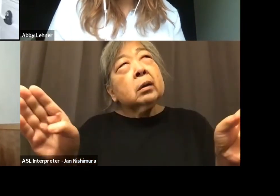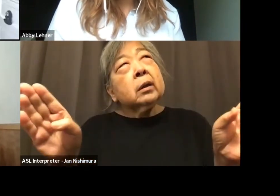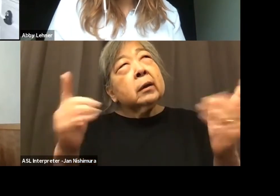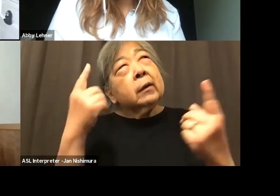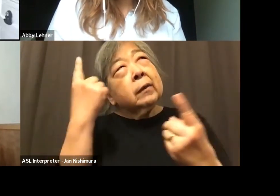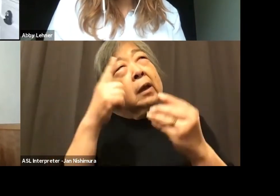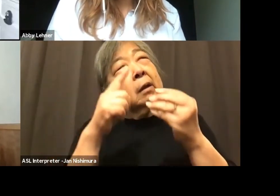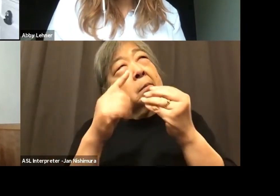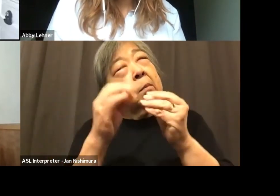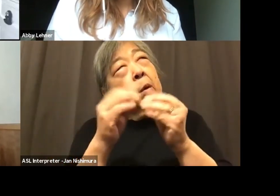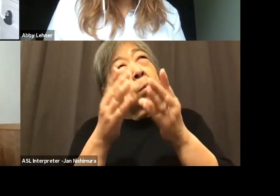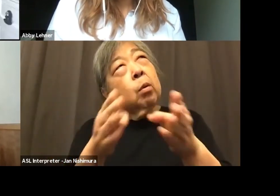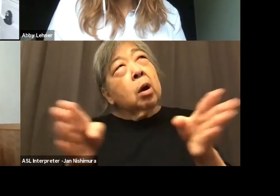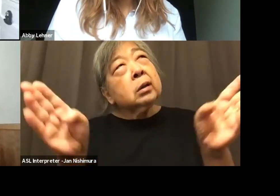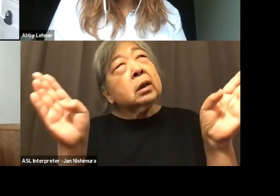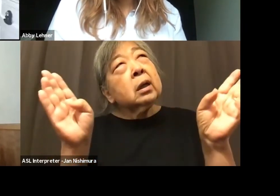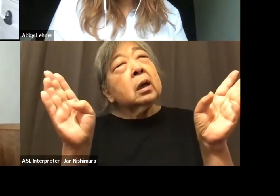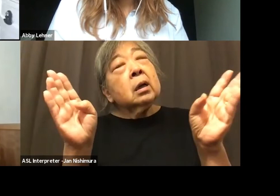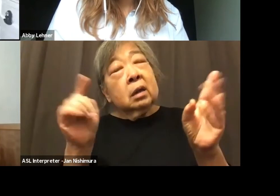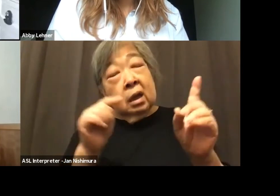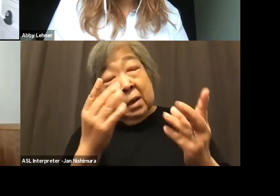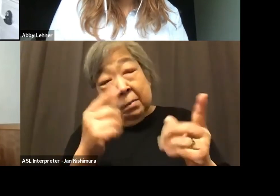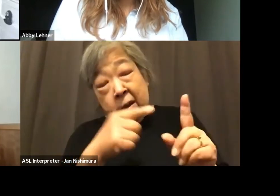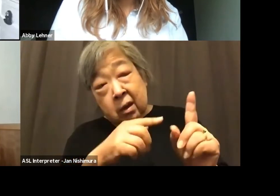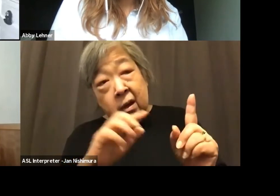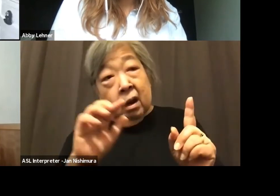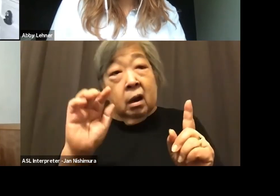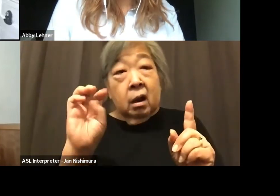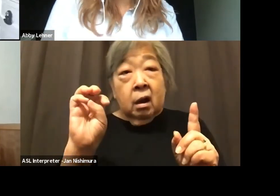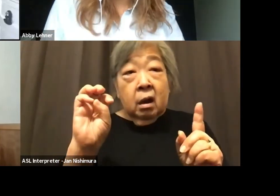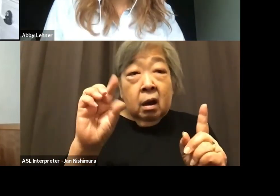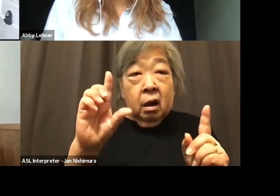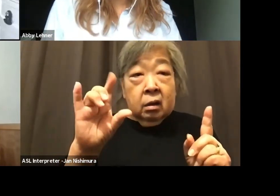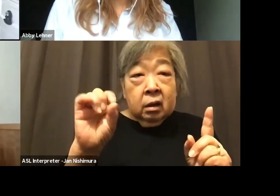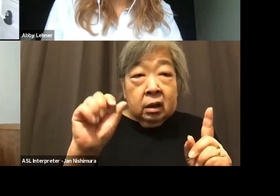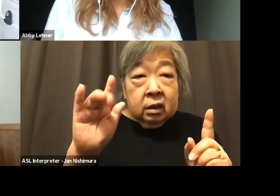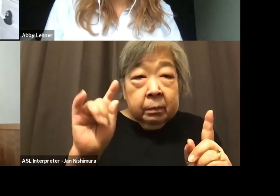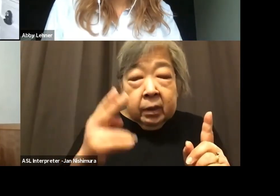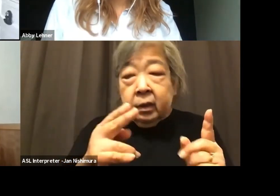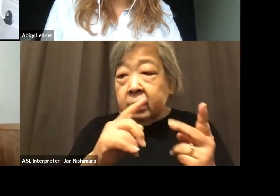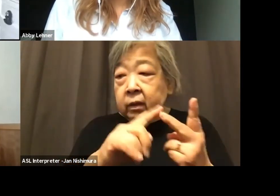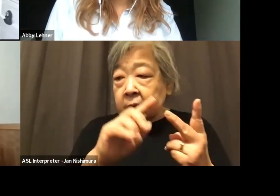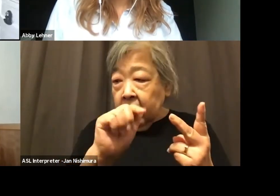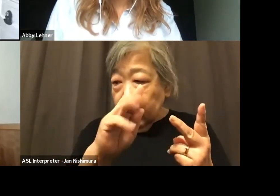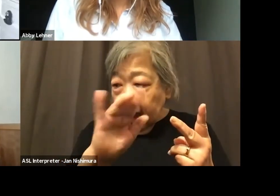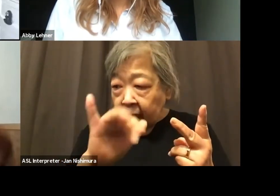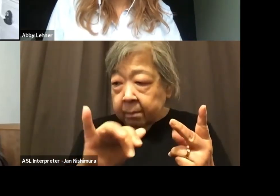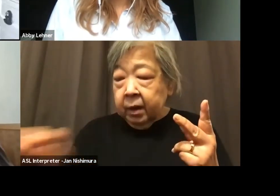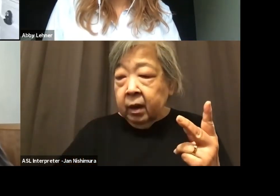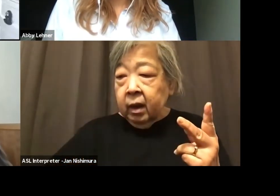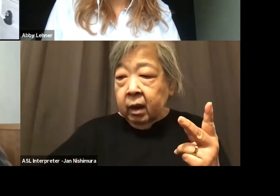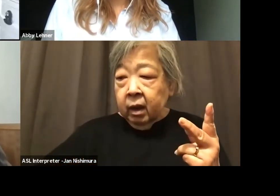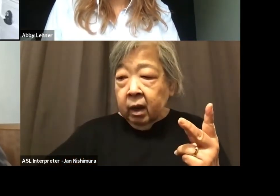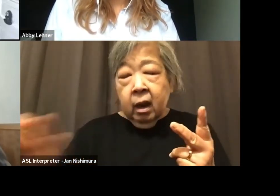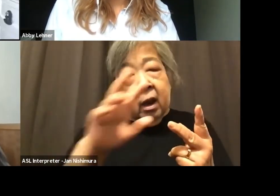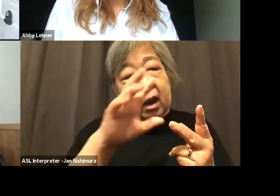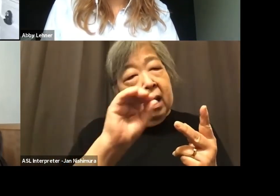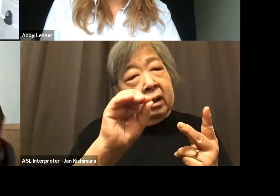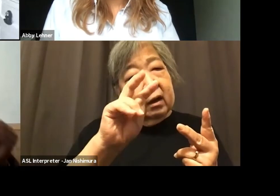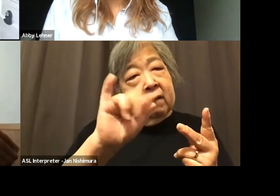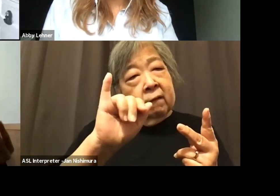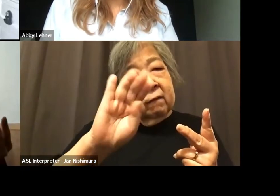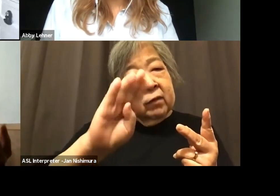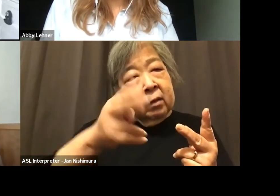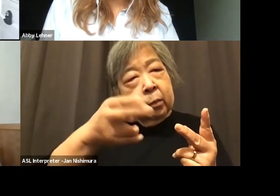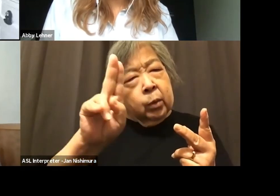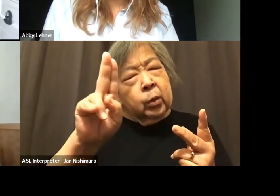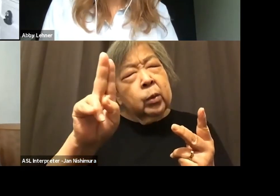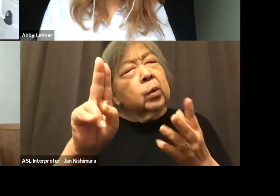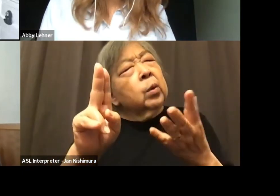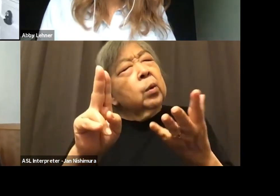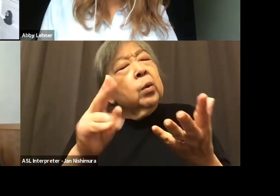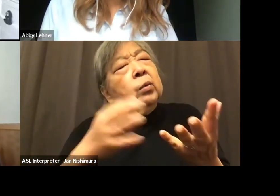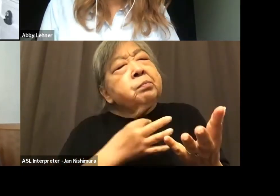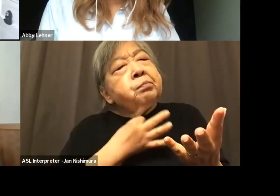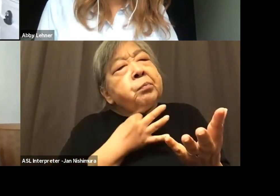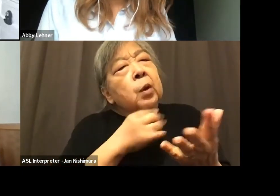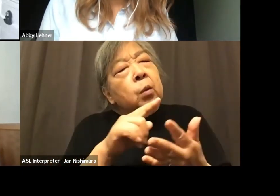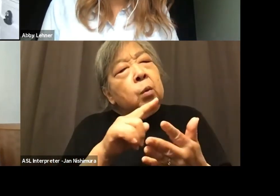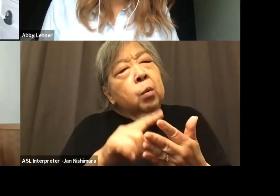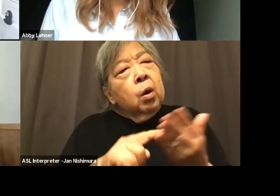this to Elisabeth and Abby and Vibhu, what is your what would you share is your sort